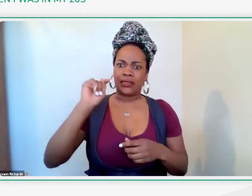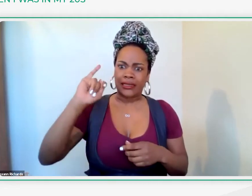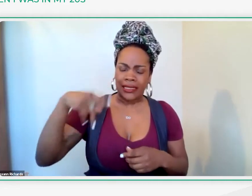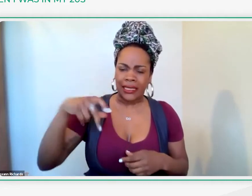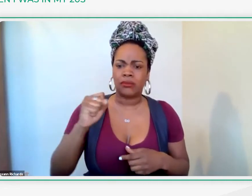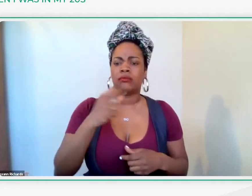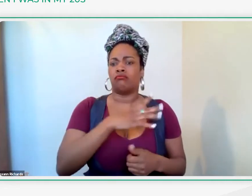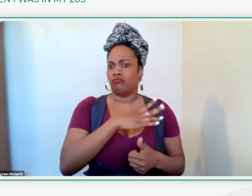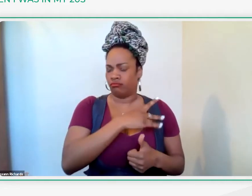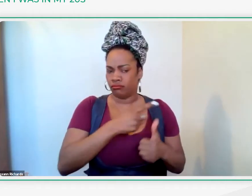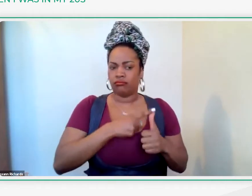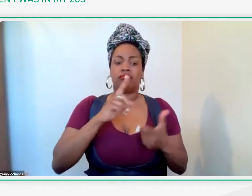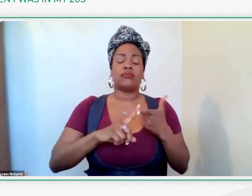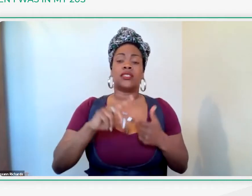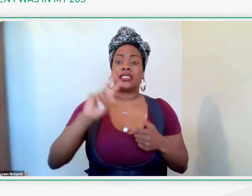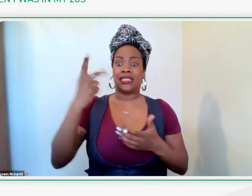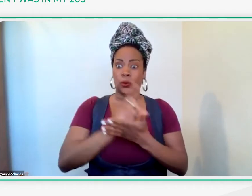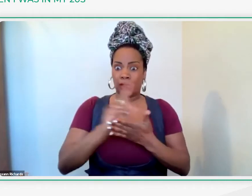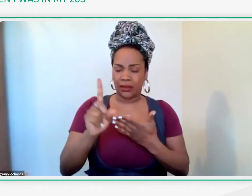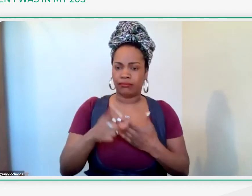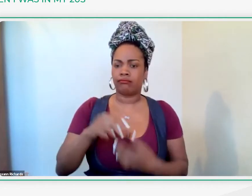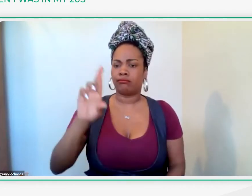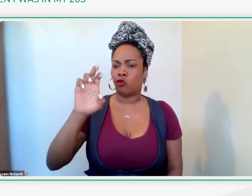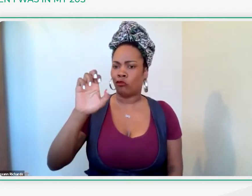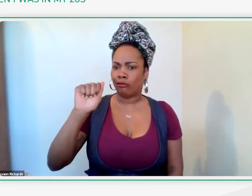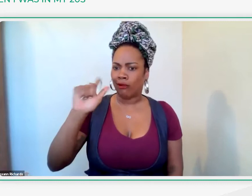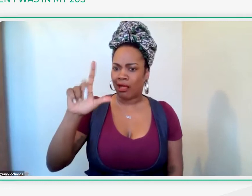There were some who shared their experiences and some tips.